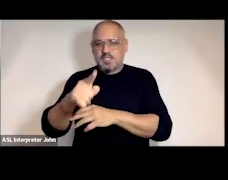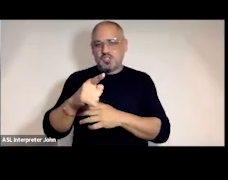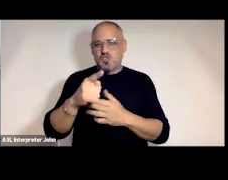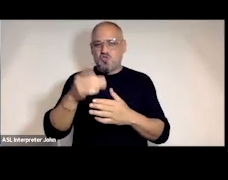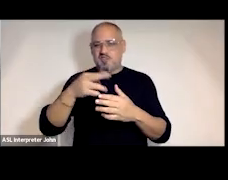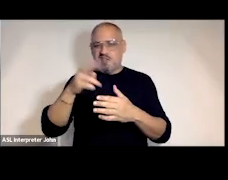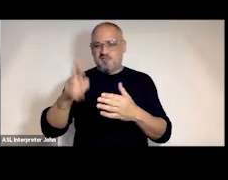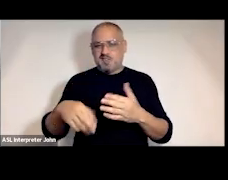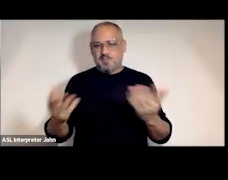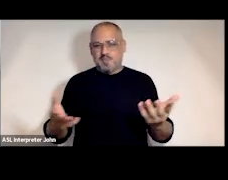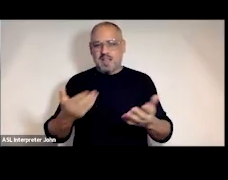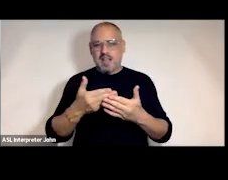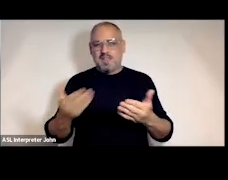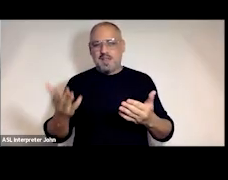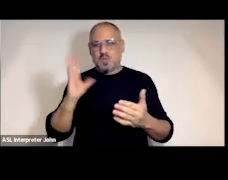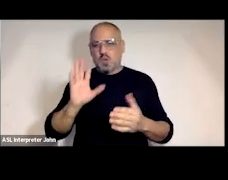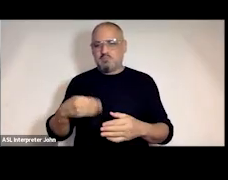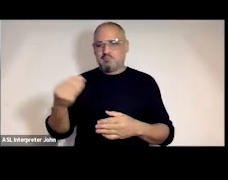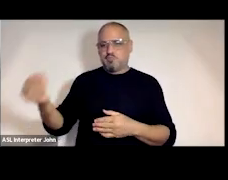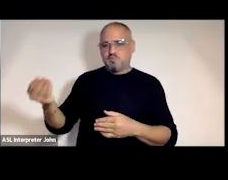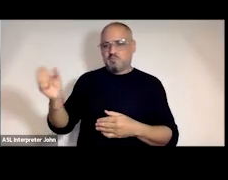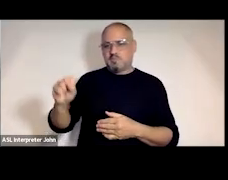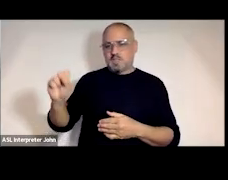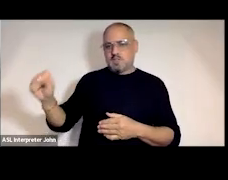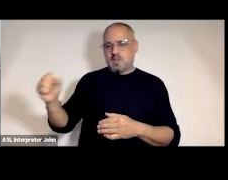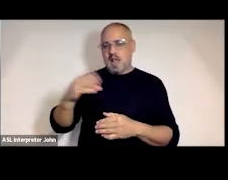These are the things that you'll be turning in to Social Security and DDS.